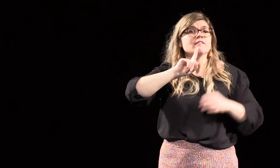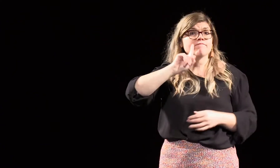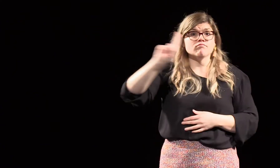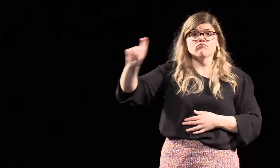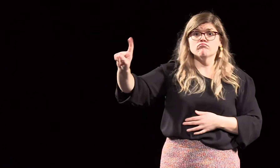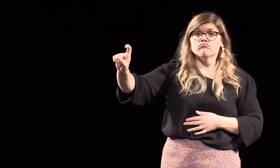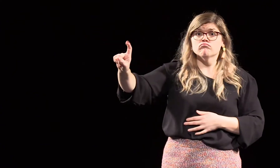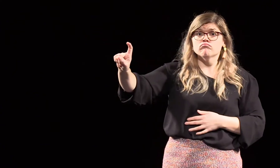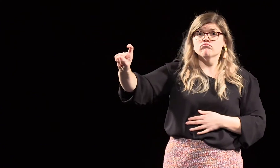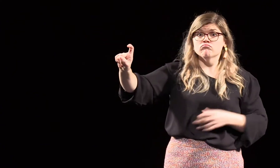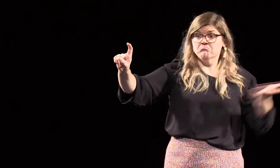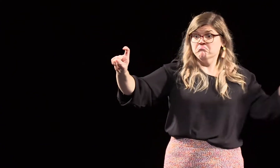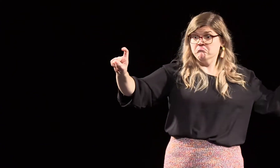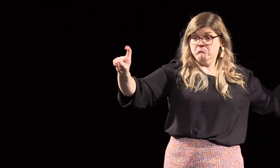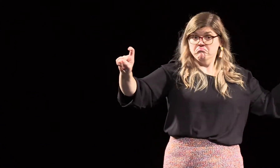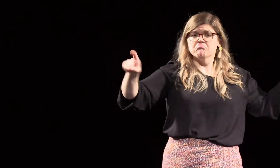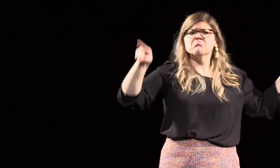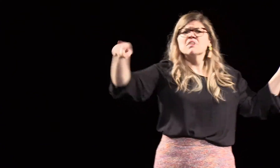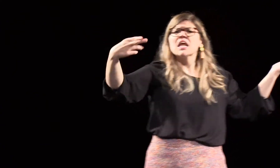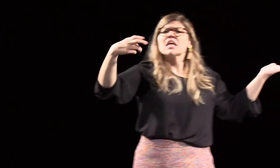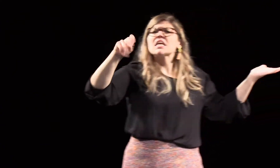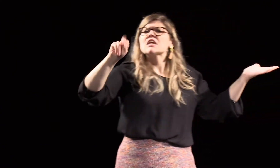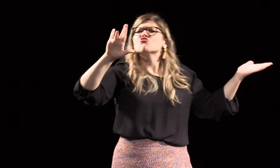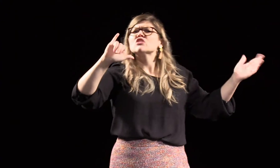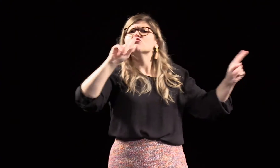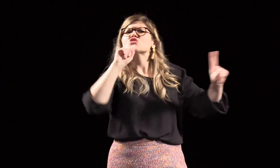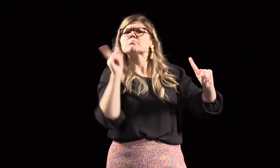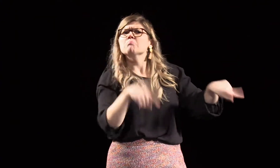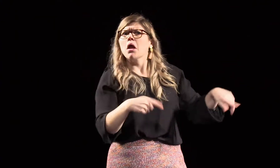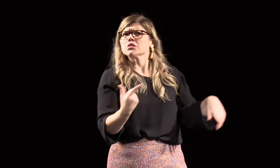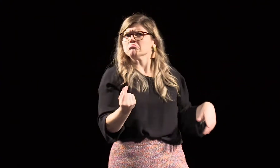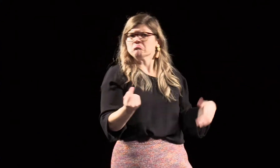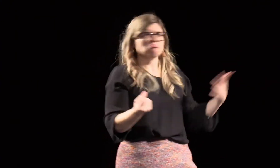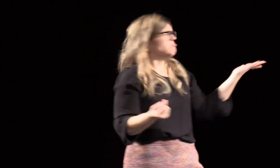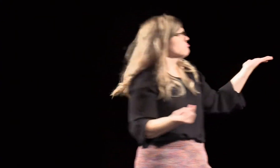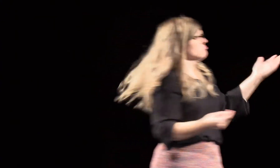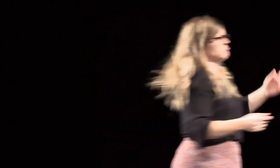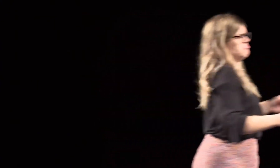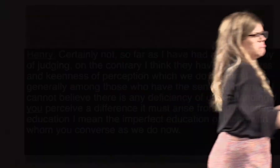are more intelligent that deaf people?" And Henry responds as follows...